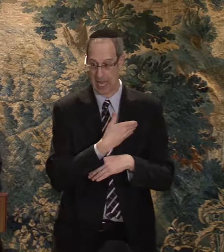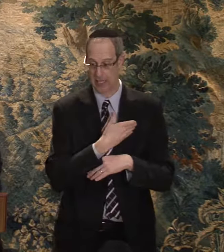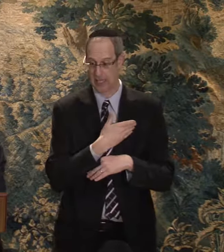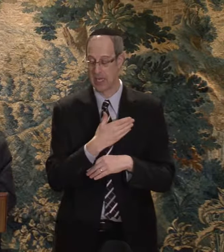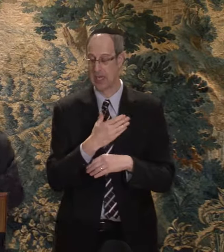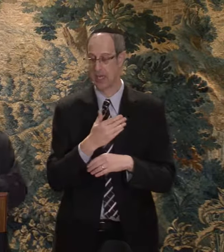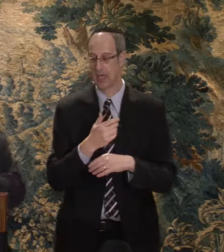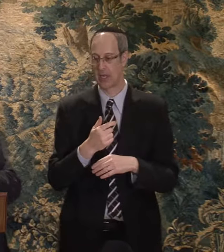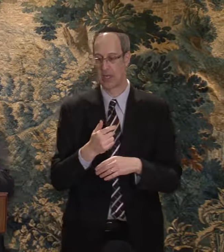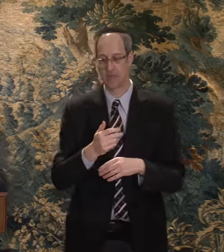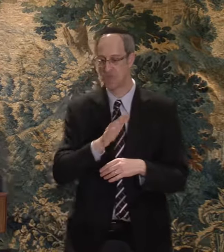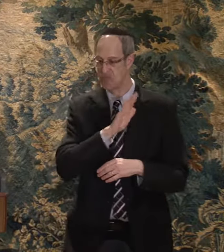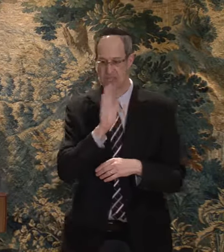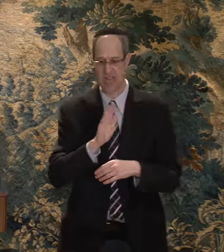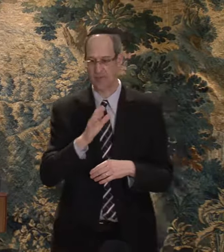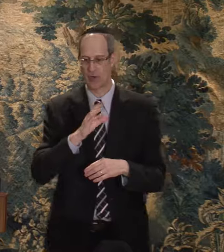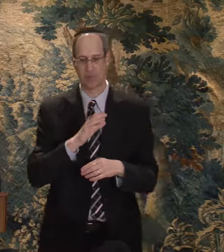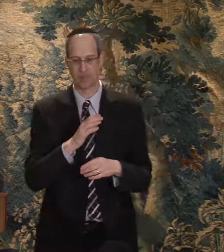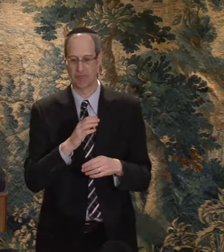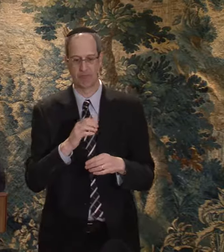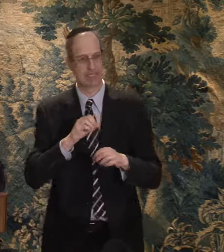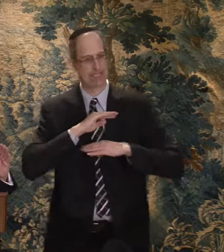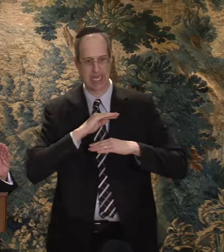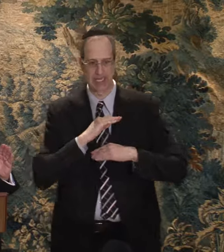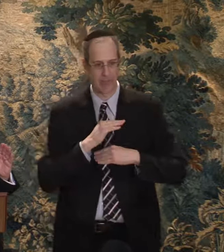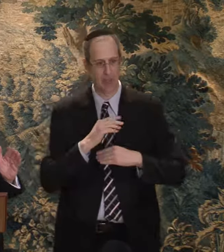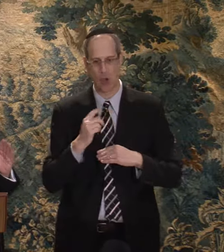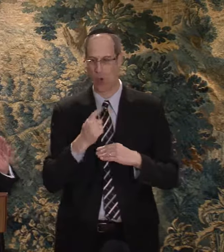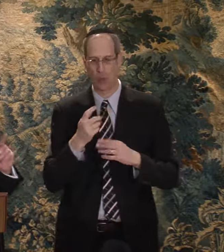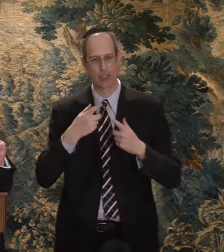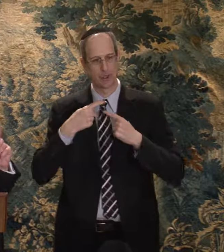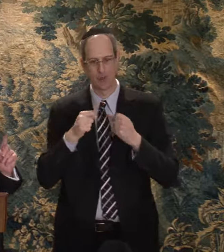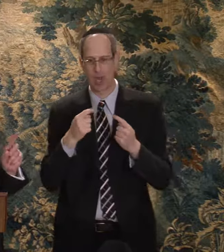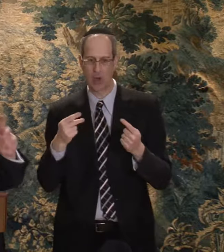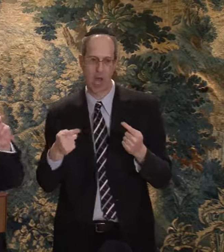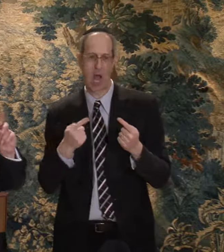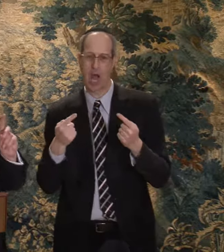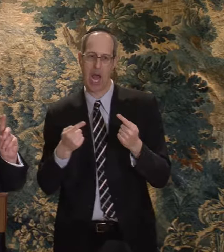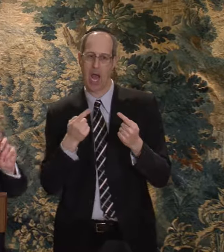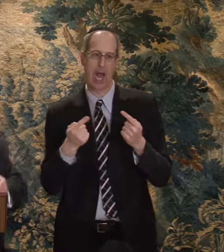be satisfied with the status quo will always try to go higher that's how I'm